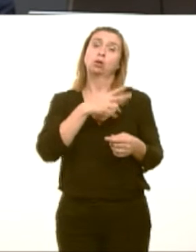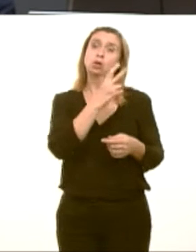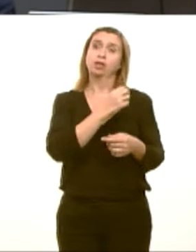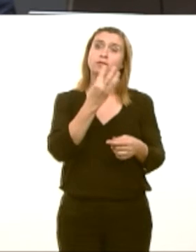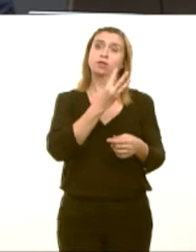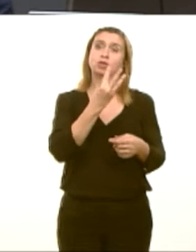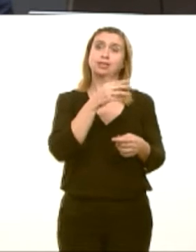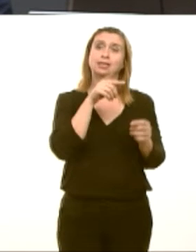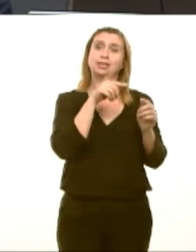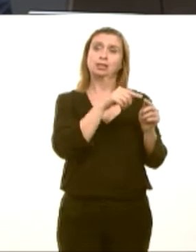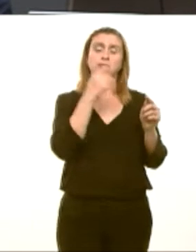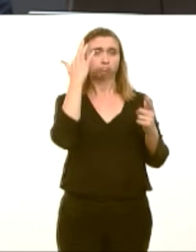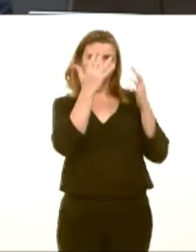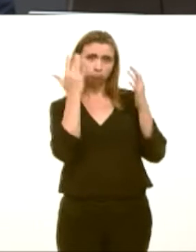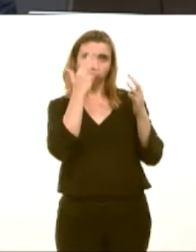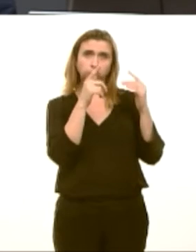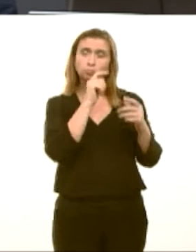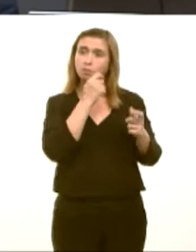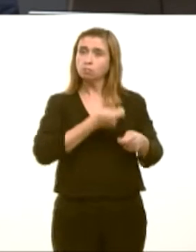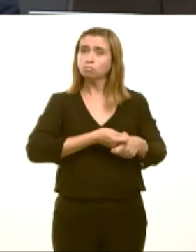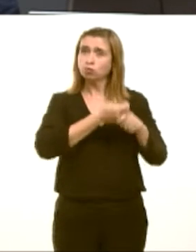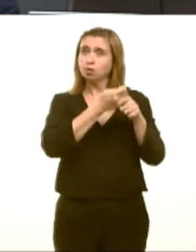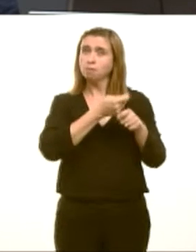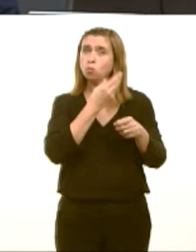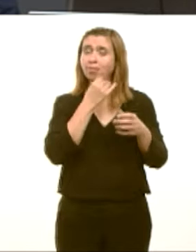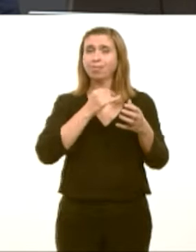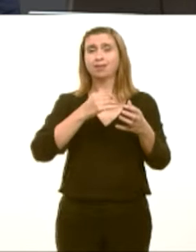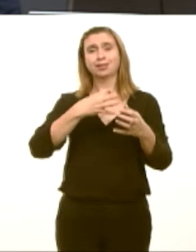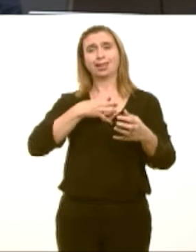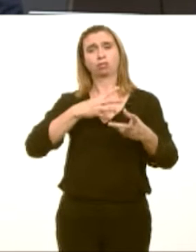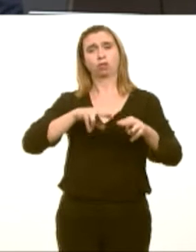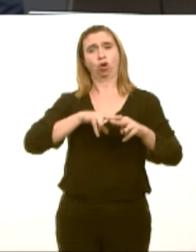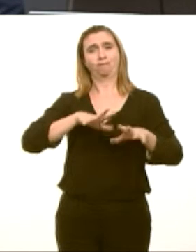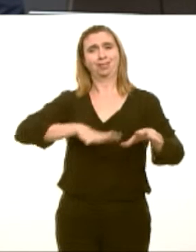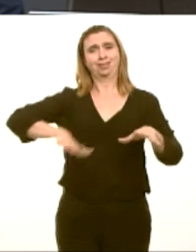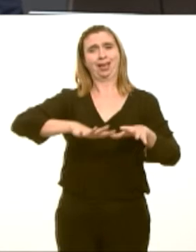something that youíll be raising with the Secretary of State for Wales, as part of the